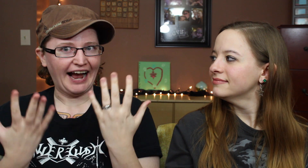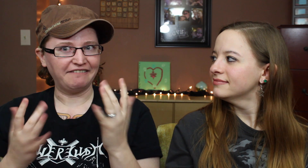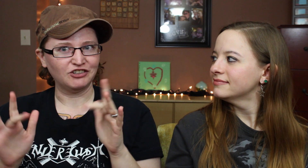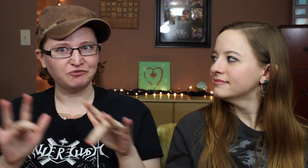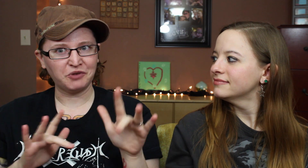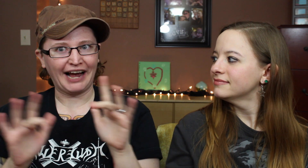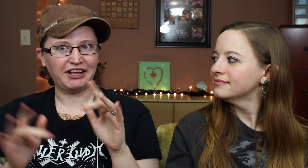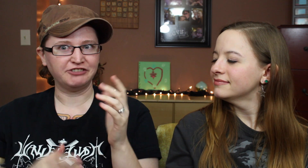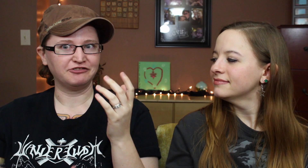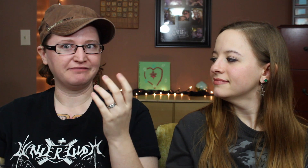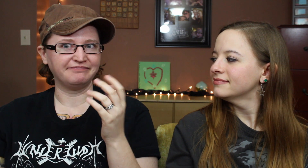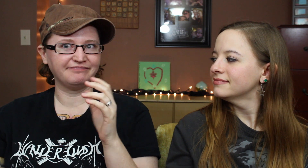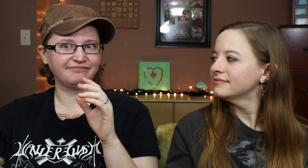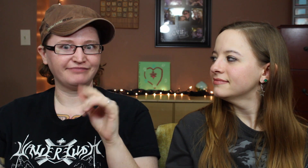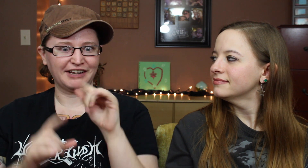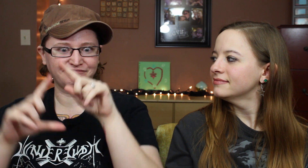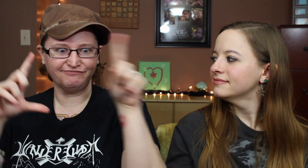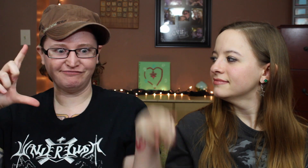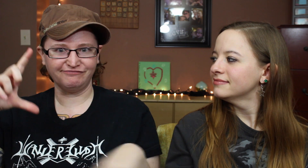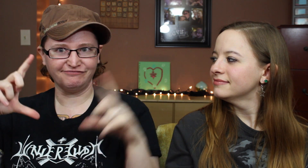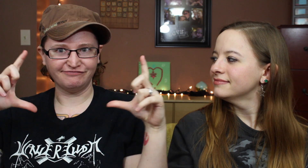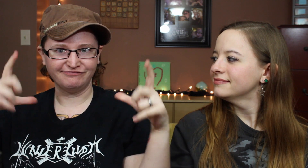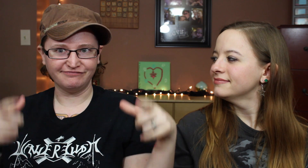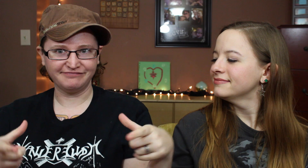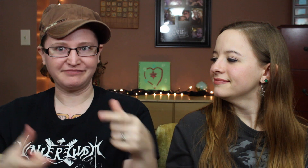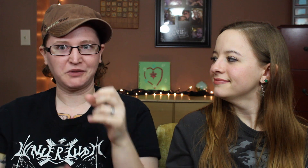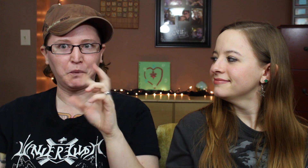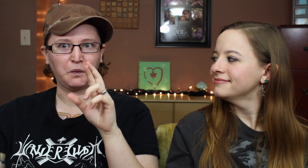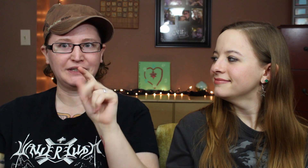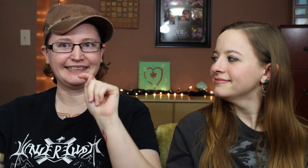So, I've collected a lot of records. Big records,